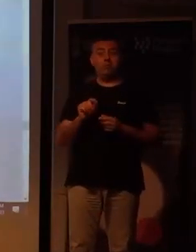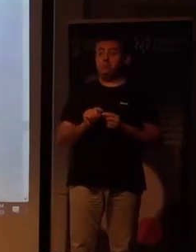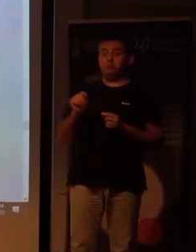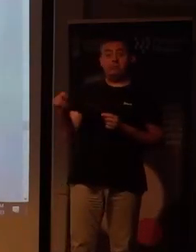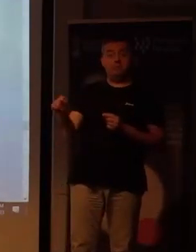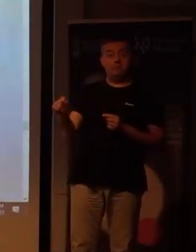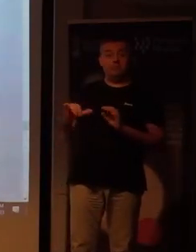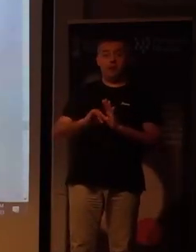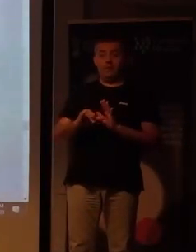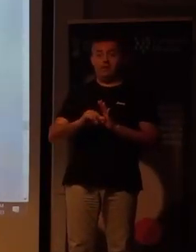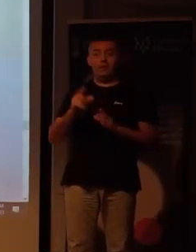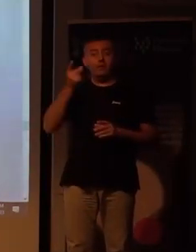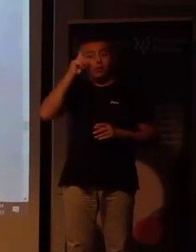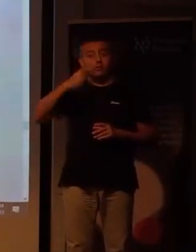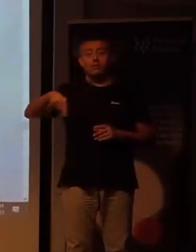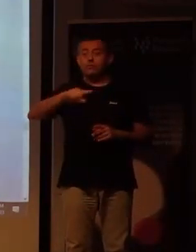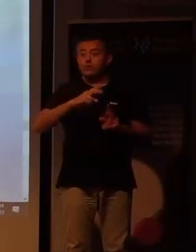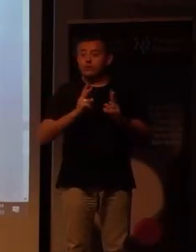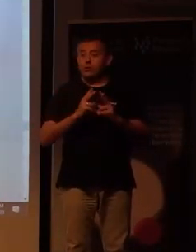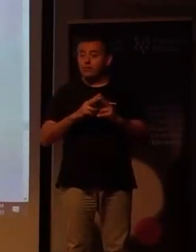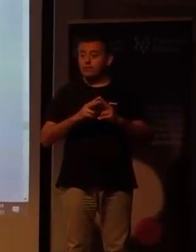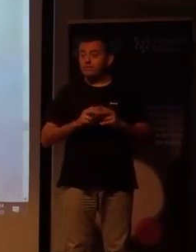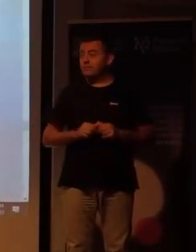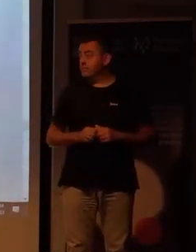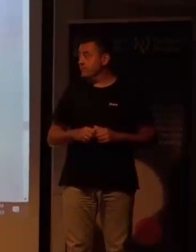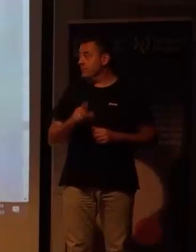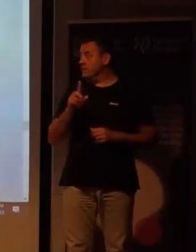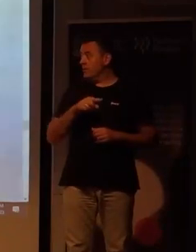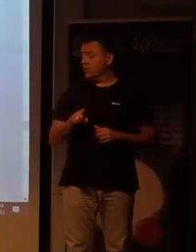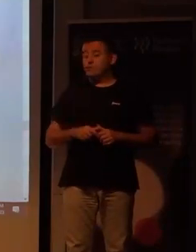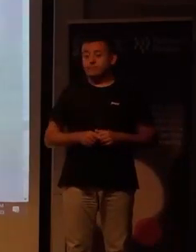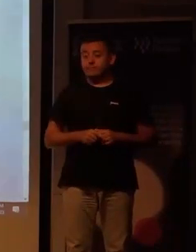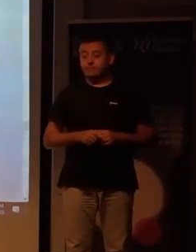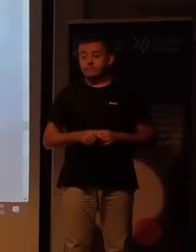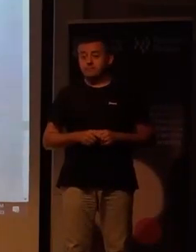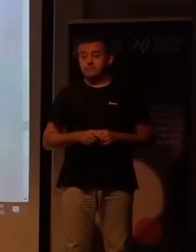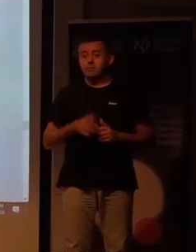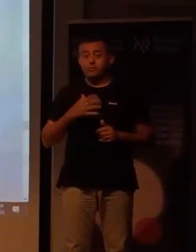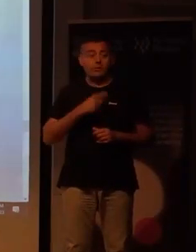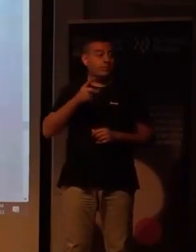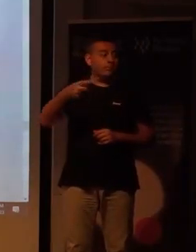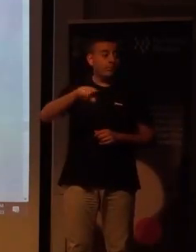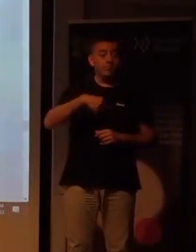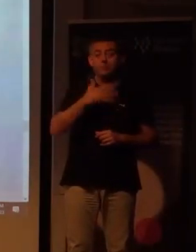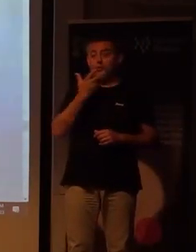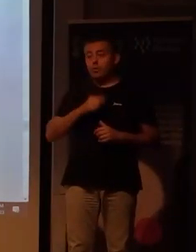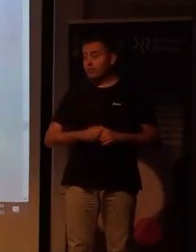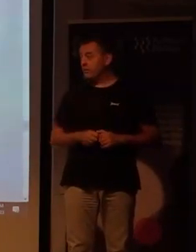that I don’t know if anyone here knows about this story or is from here, but it is Todmorden on a small scale.